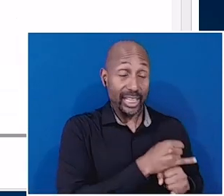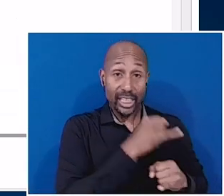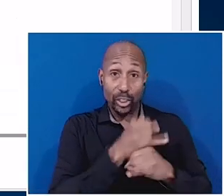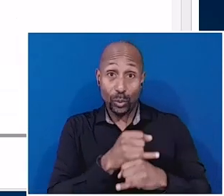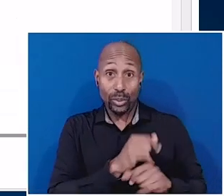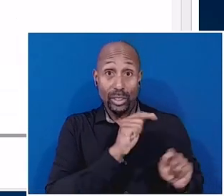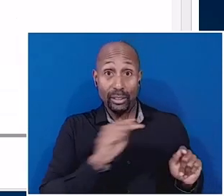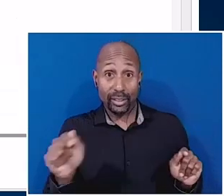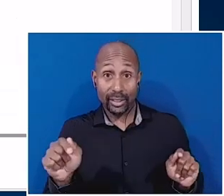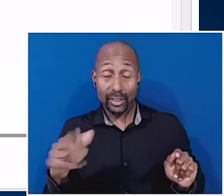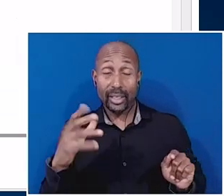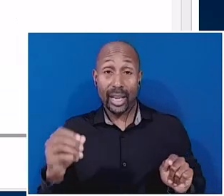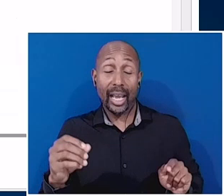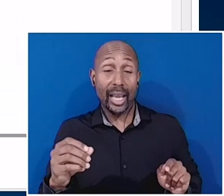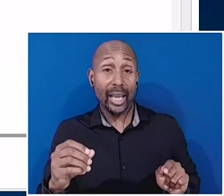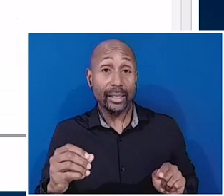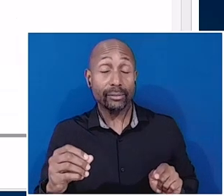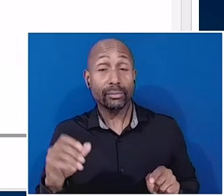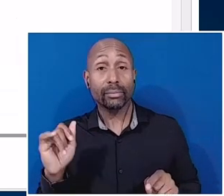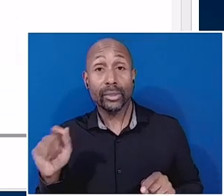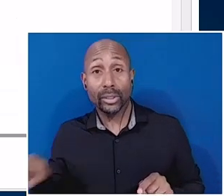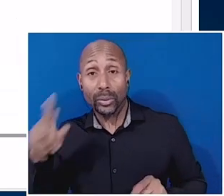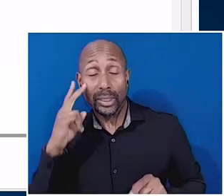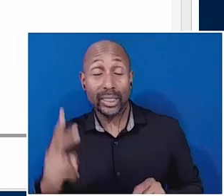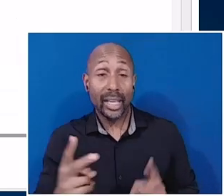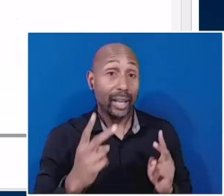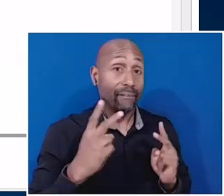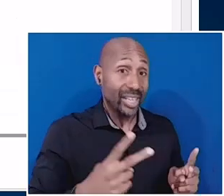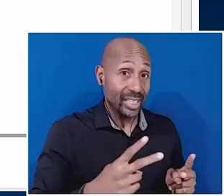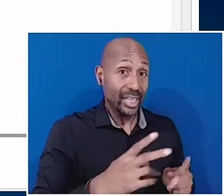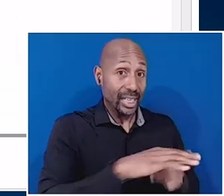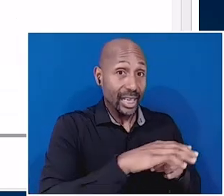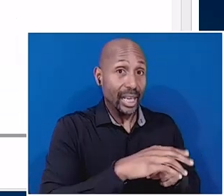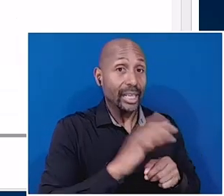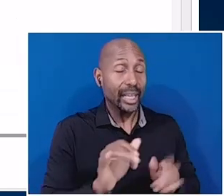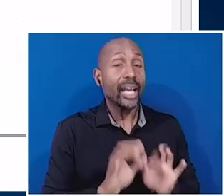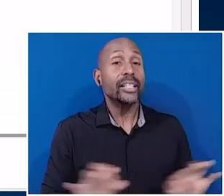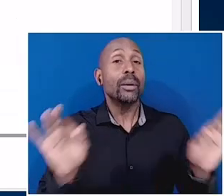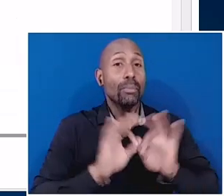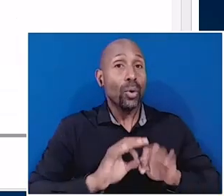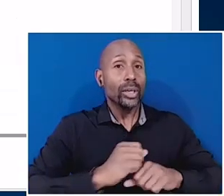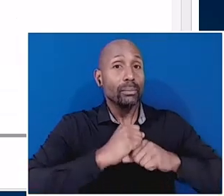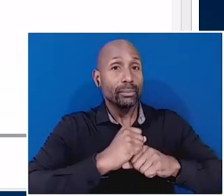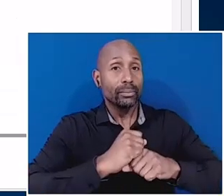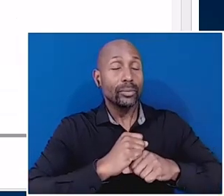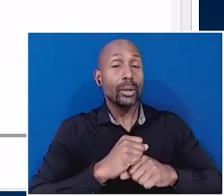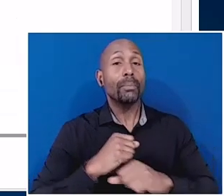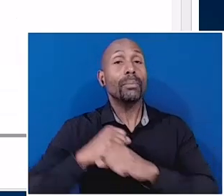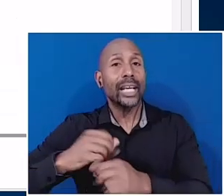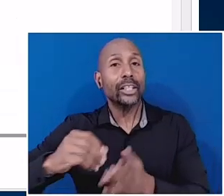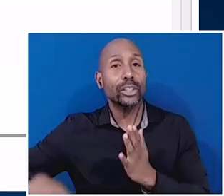visits as an important guardrail to protect students from significant changes that may impact the institution's